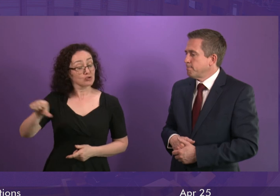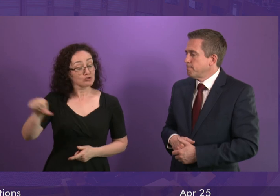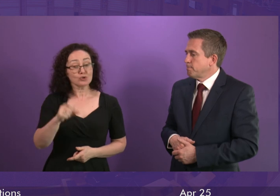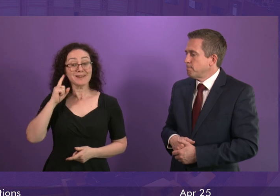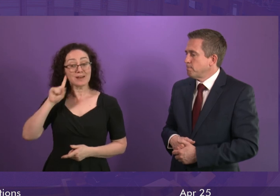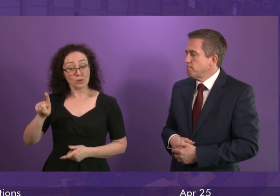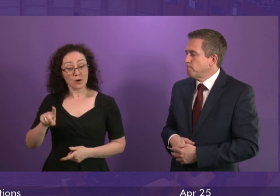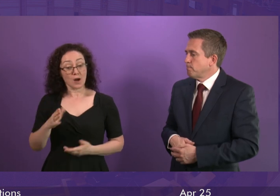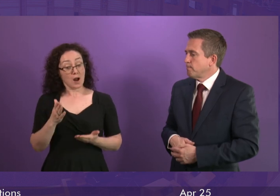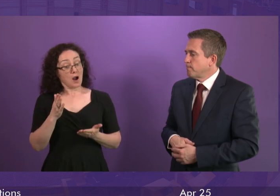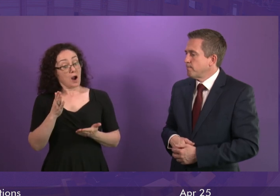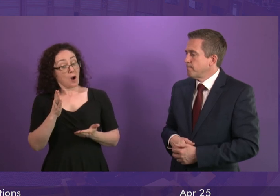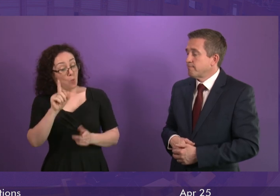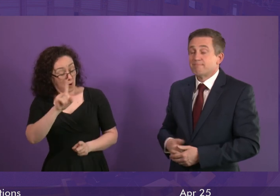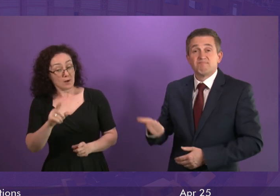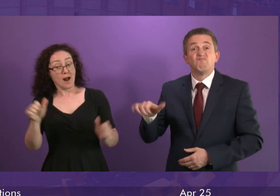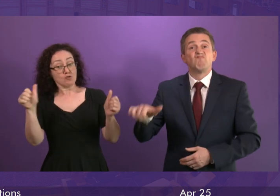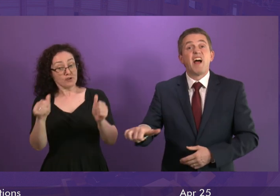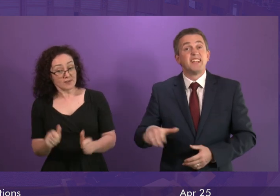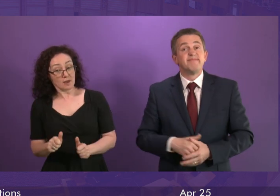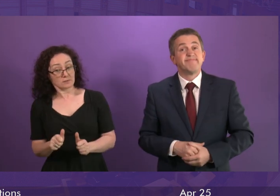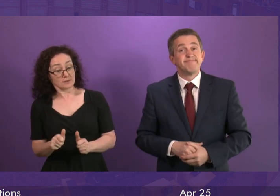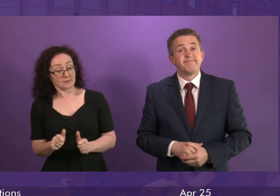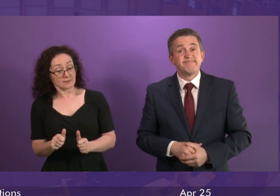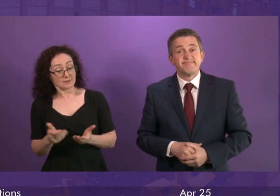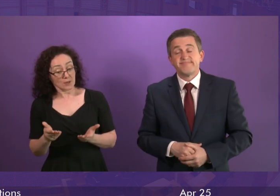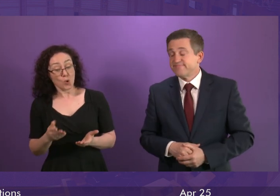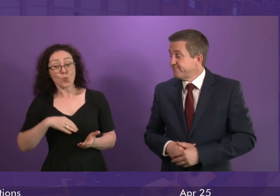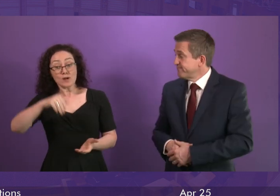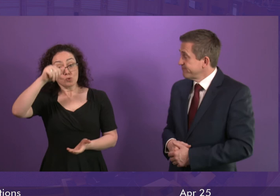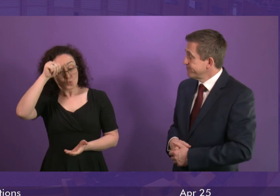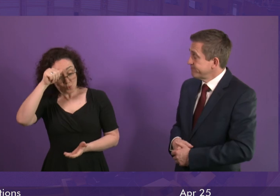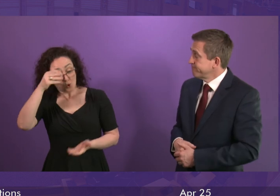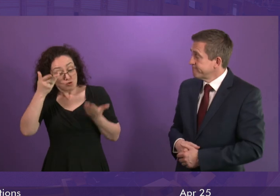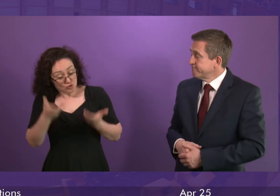the results of our education system. The fact of the matter is that we have a record number